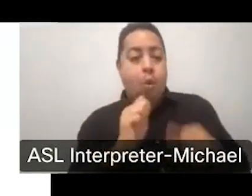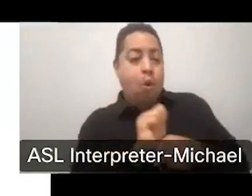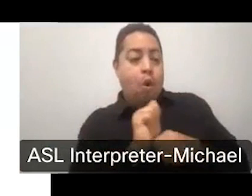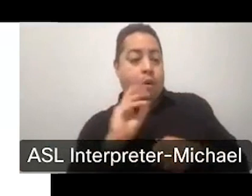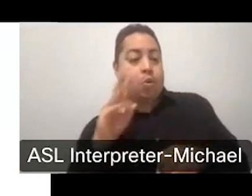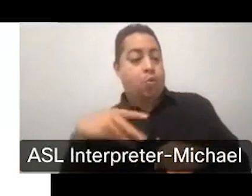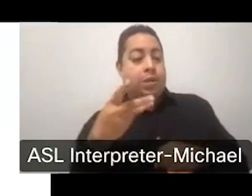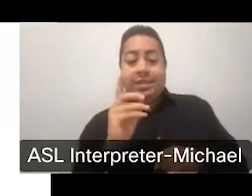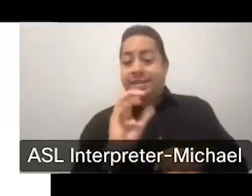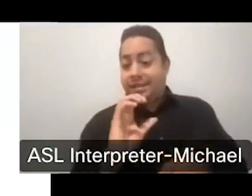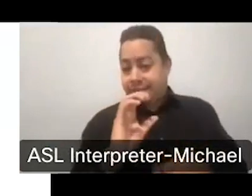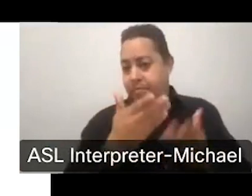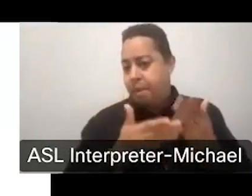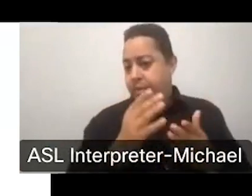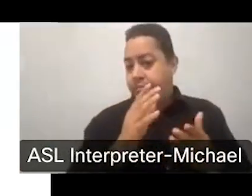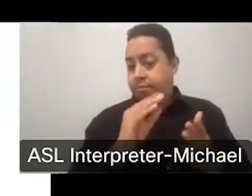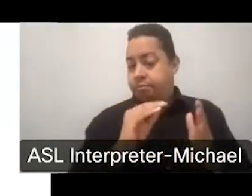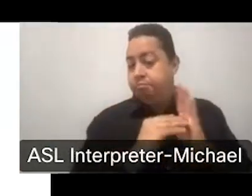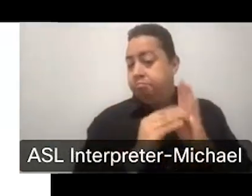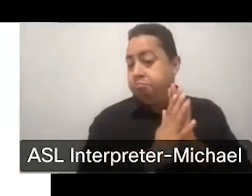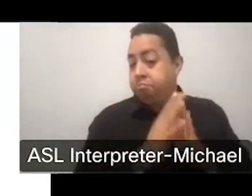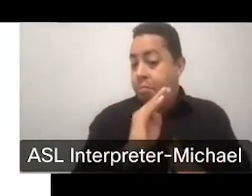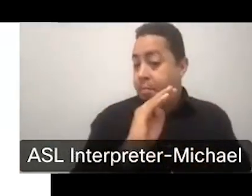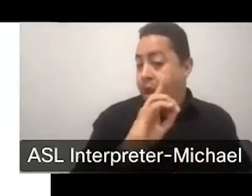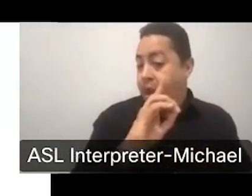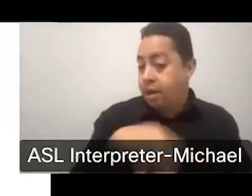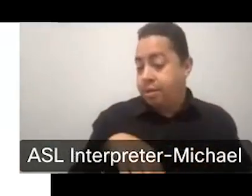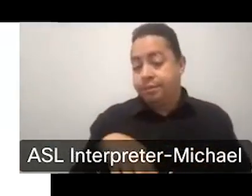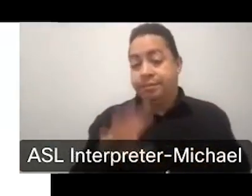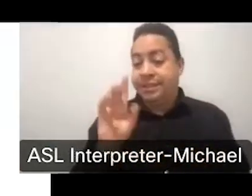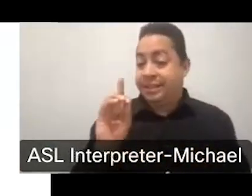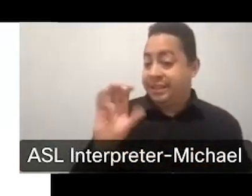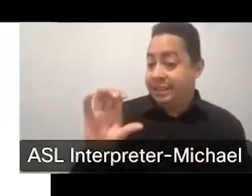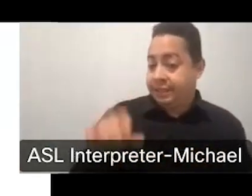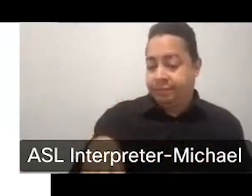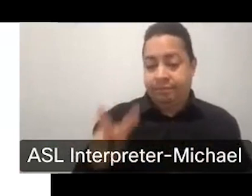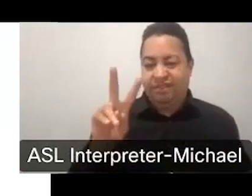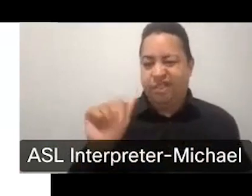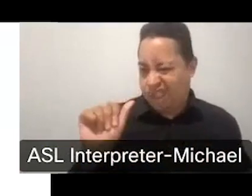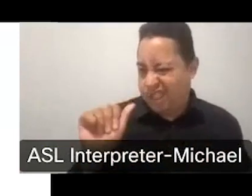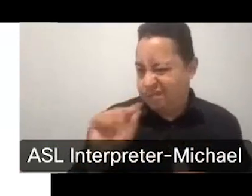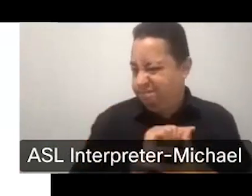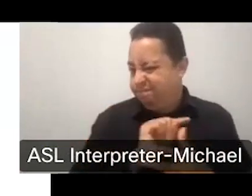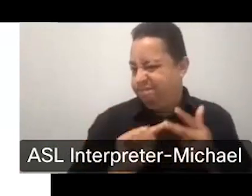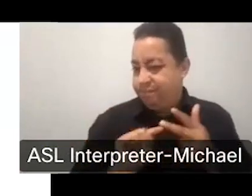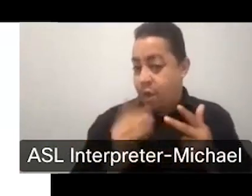Maryland, the District of Columbia, and Virginia, as those are all places within the region.